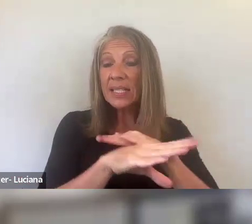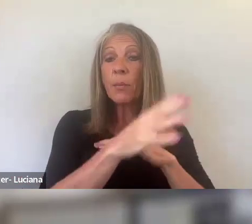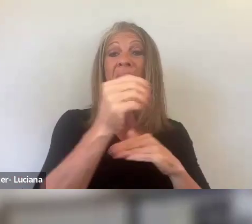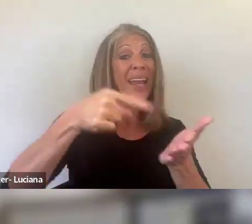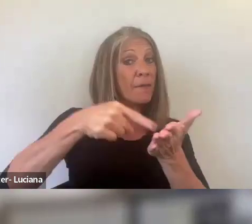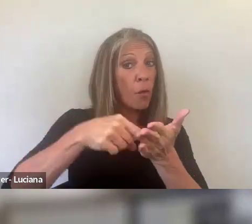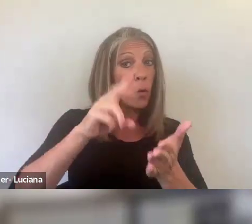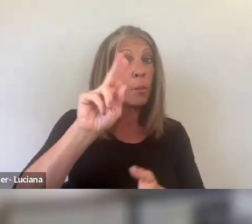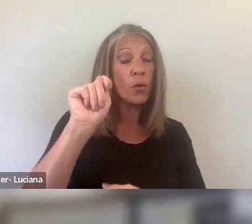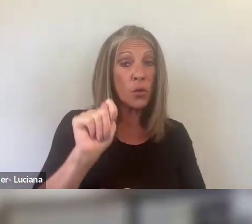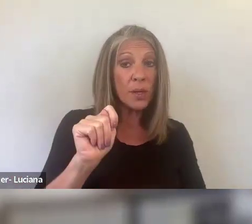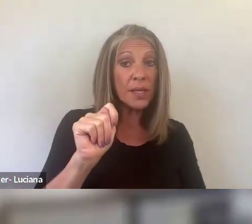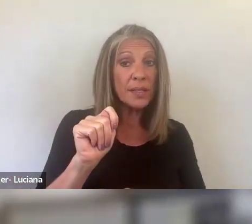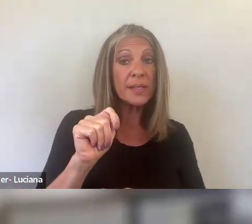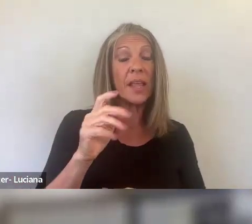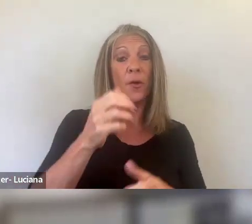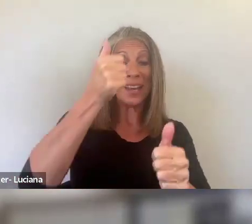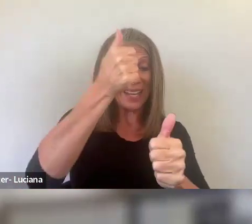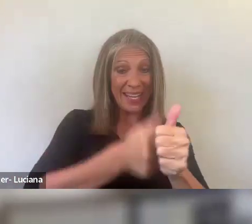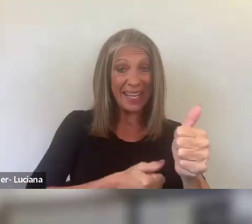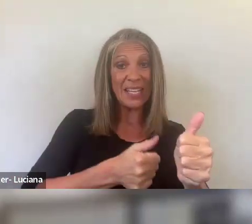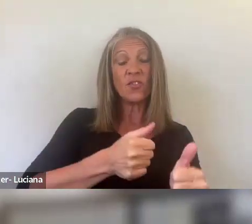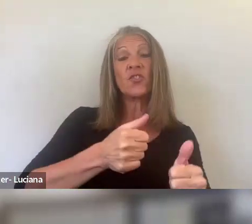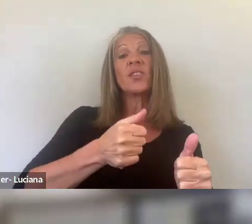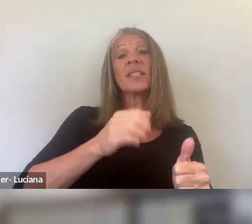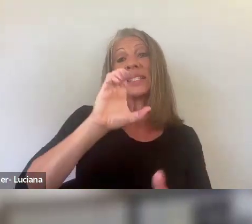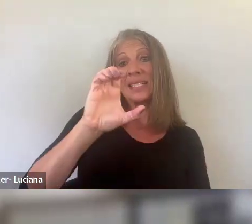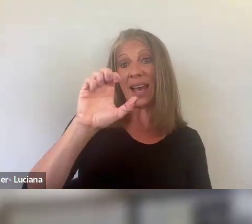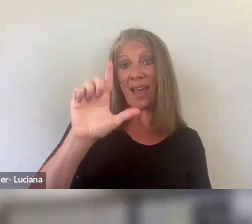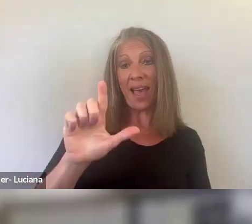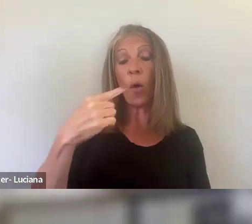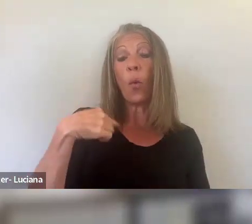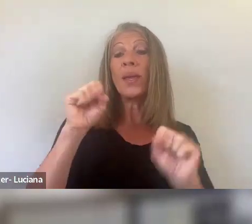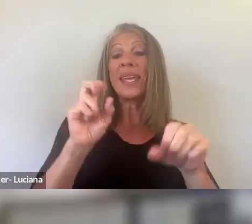that are currently in each Independent Living Center area. We can use this data going forward